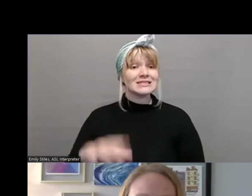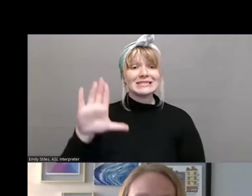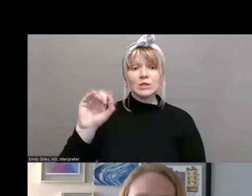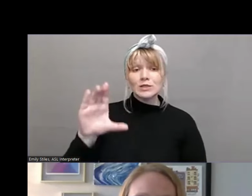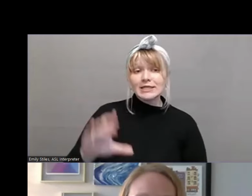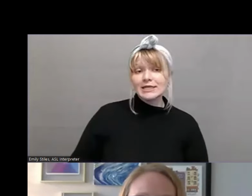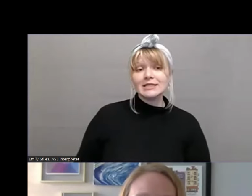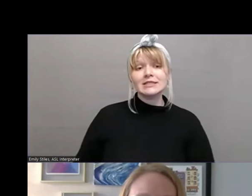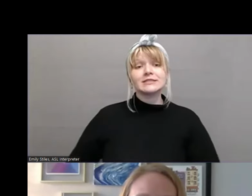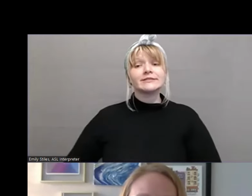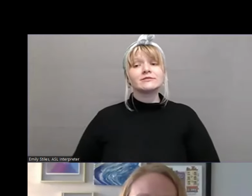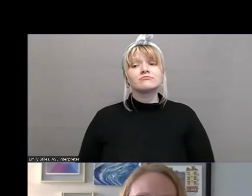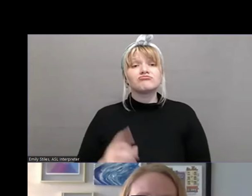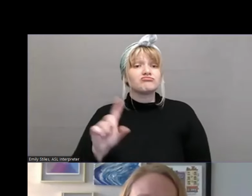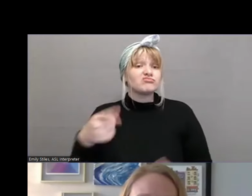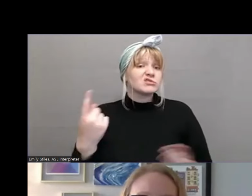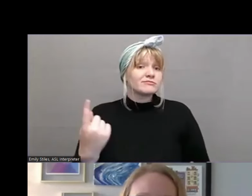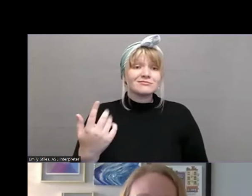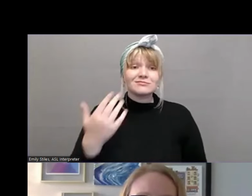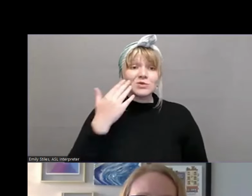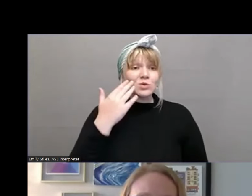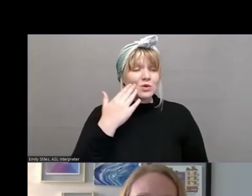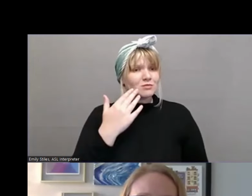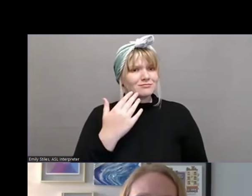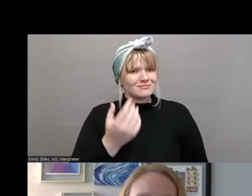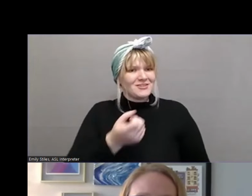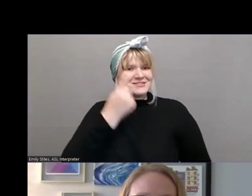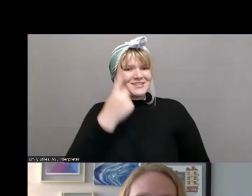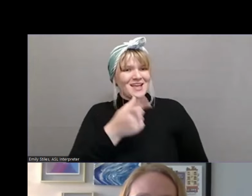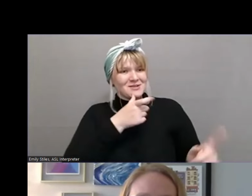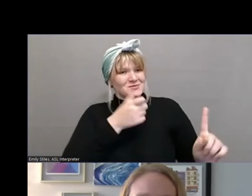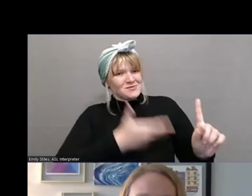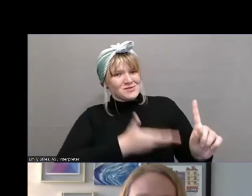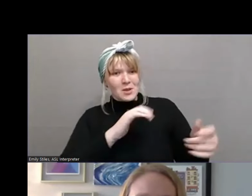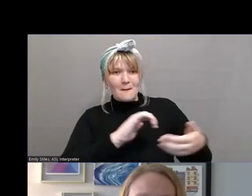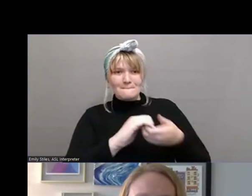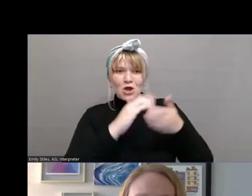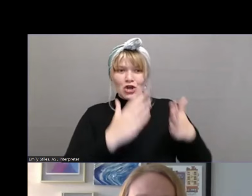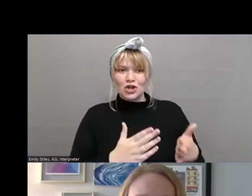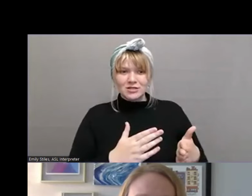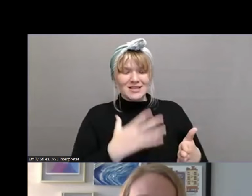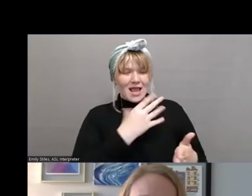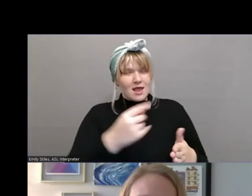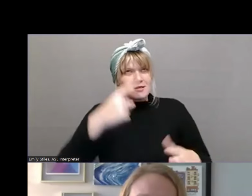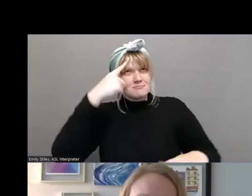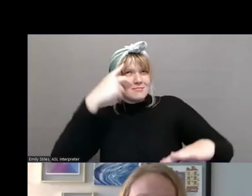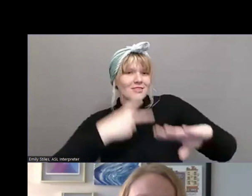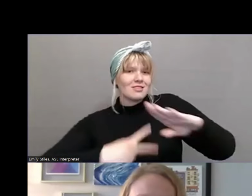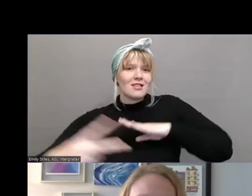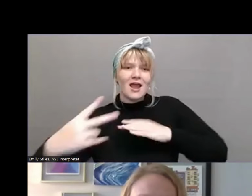Get to know your partners and plan ahead. Think about fall prevention.